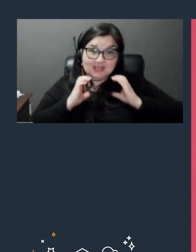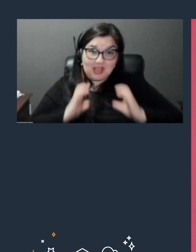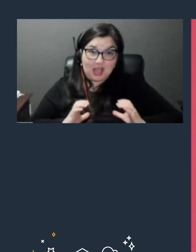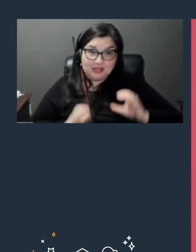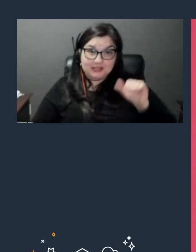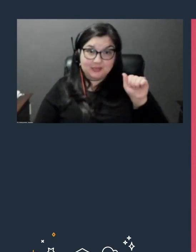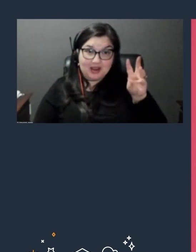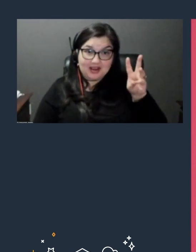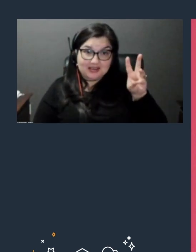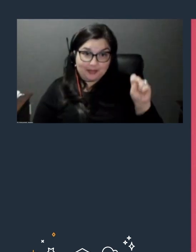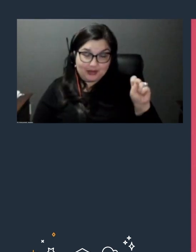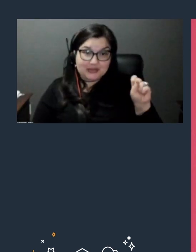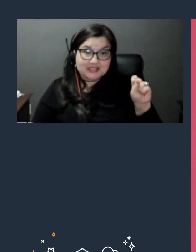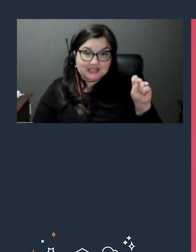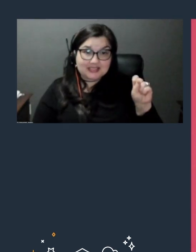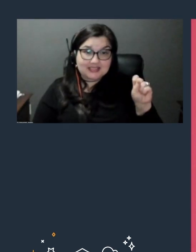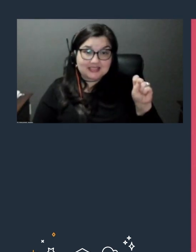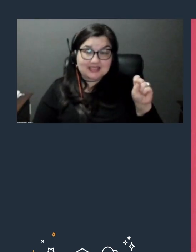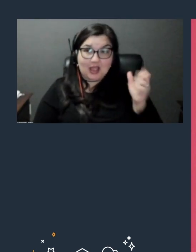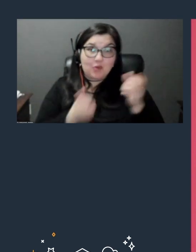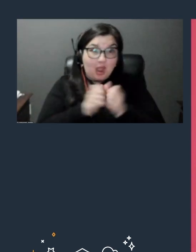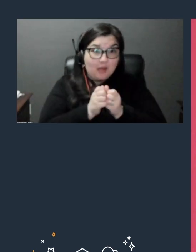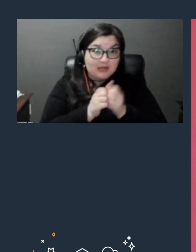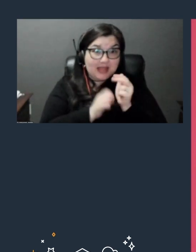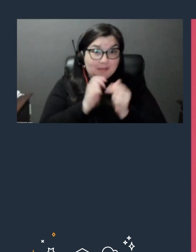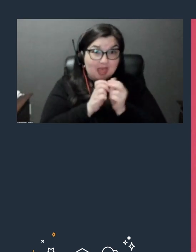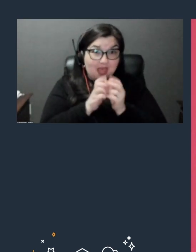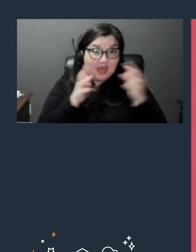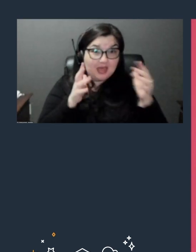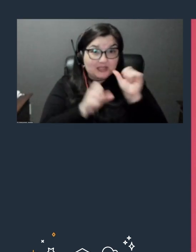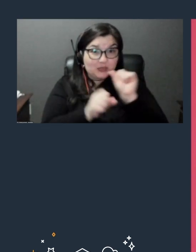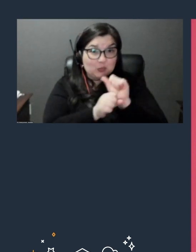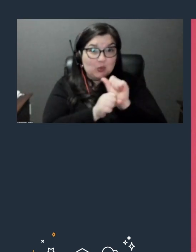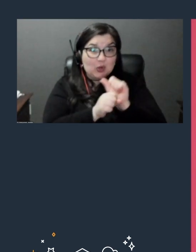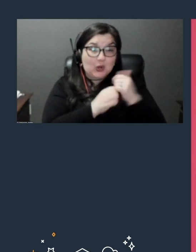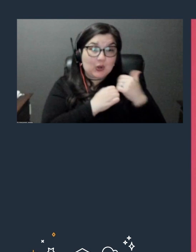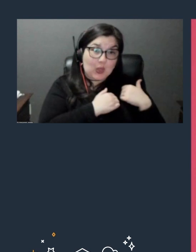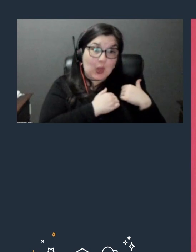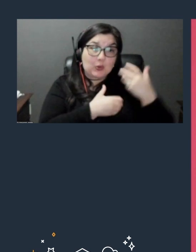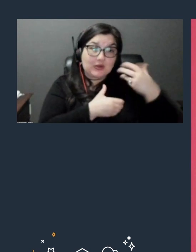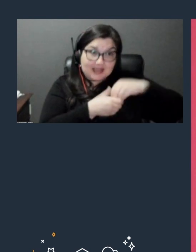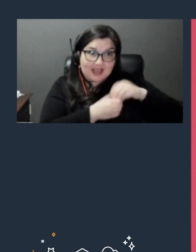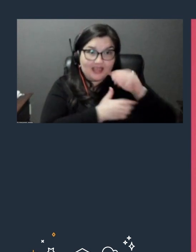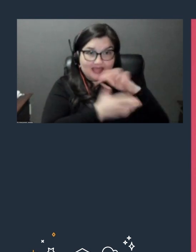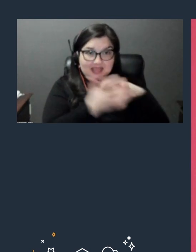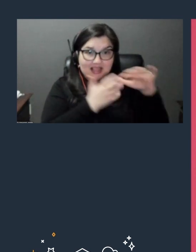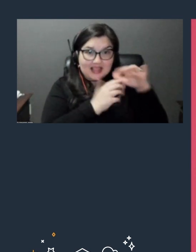you're probably building workloads in the cloud to serve a business that itself has a global customer base.